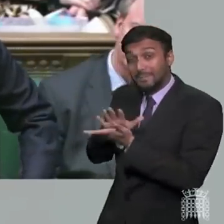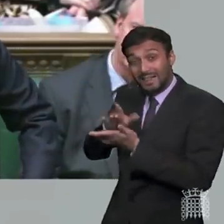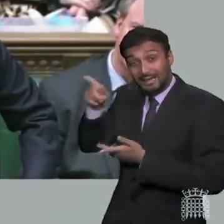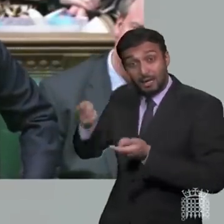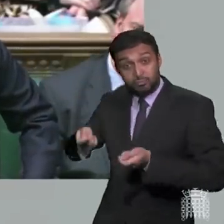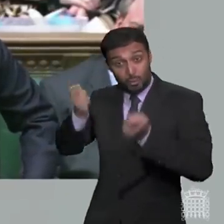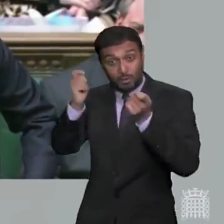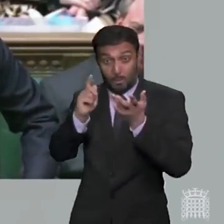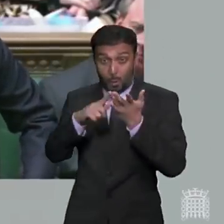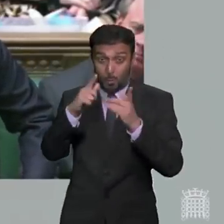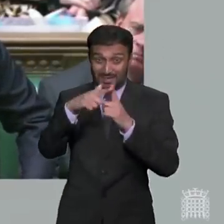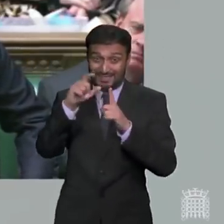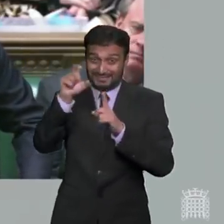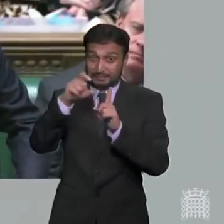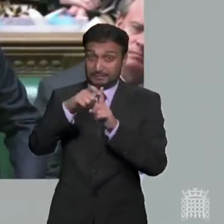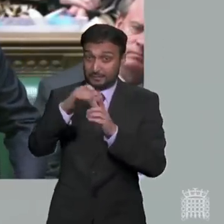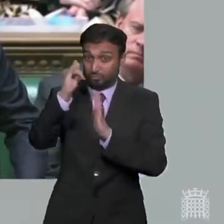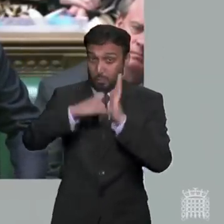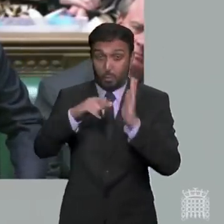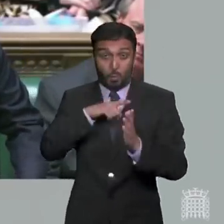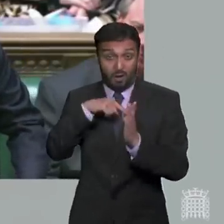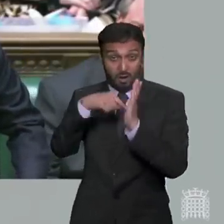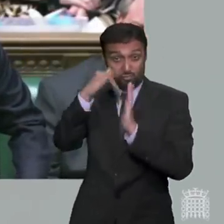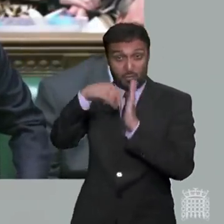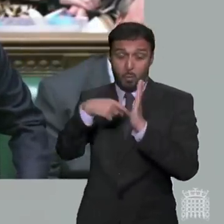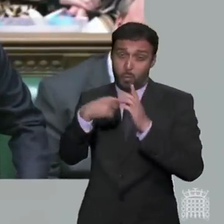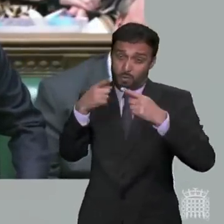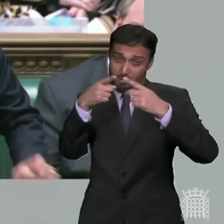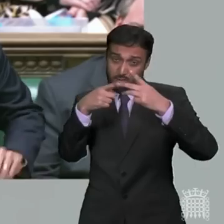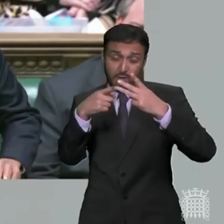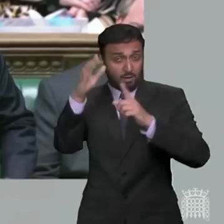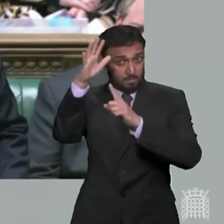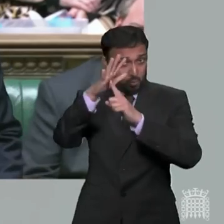First, it made the point that in the years following the pandemic we are projected to